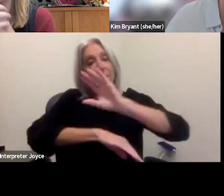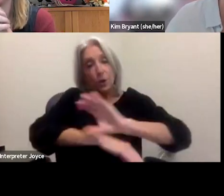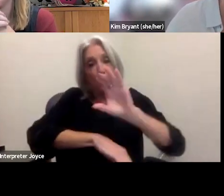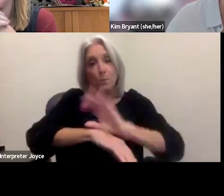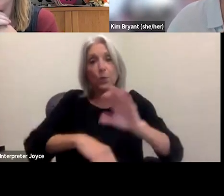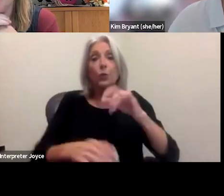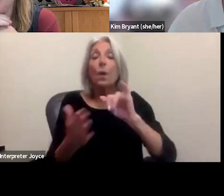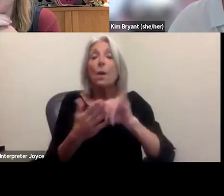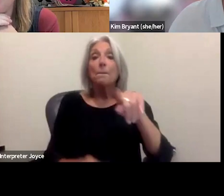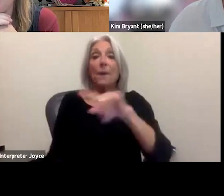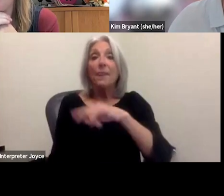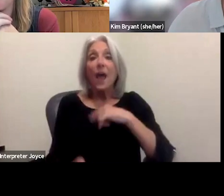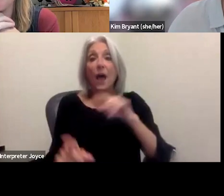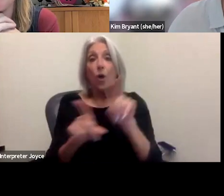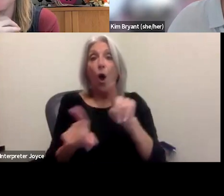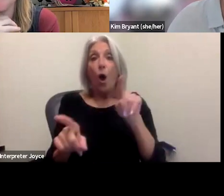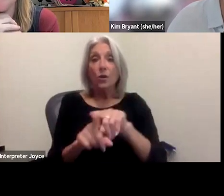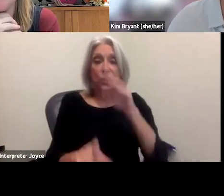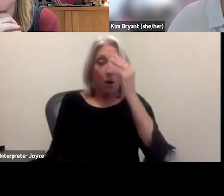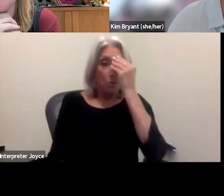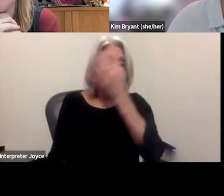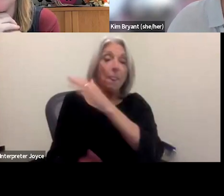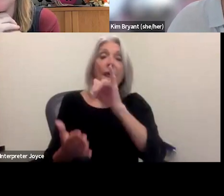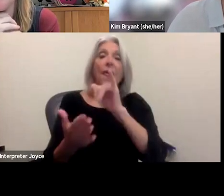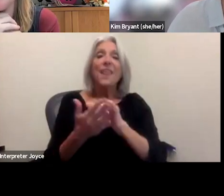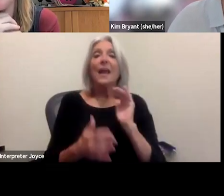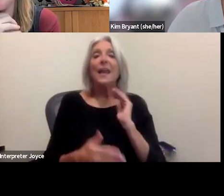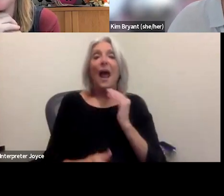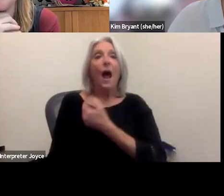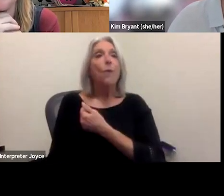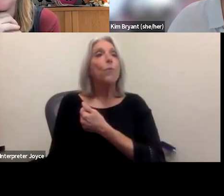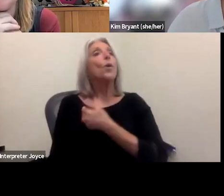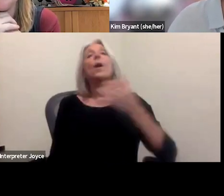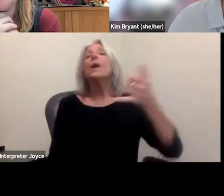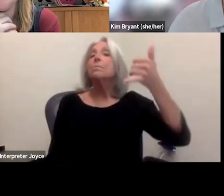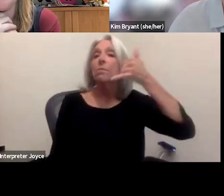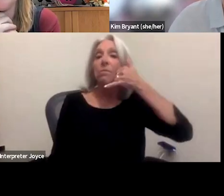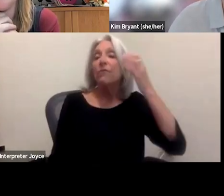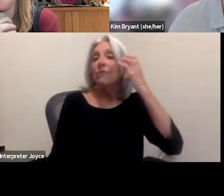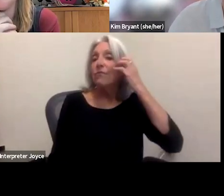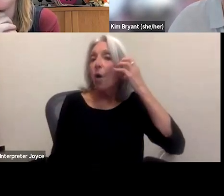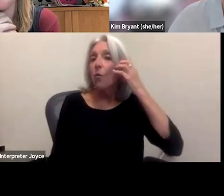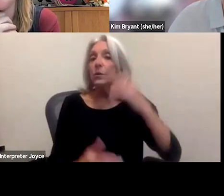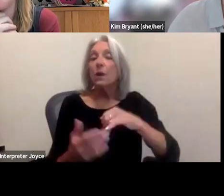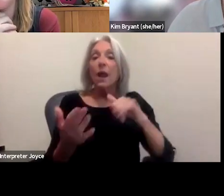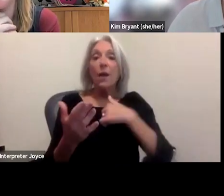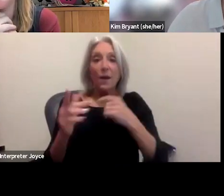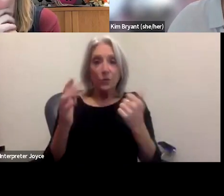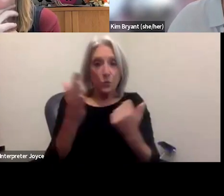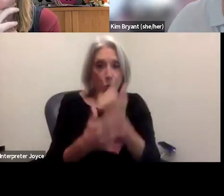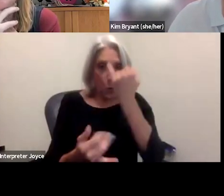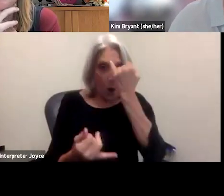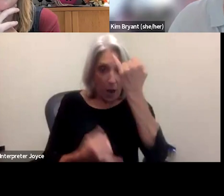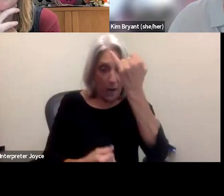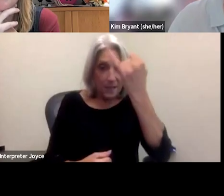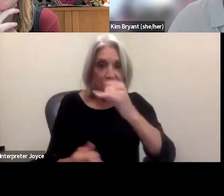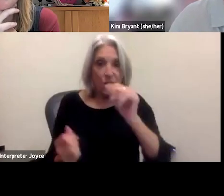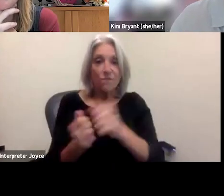inform our mobile work, which was already planned in 2025. We also got a couple of new ideas for new Firefox features,